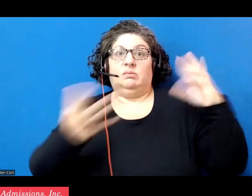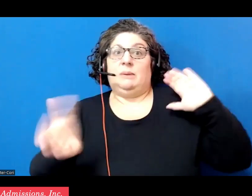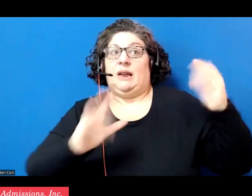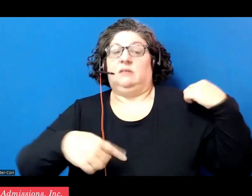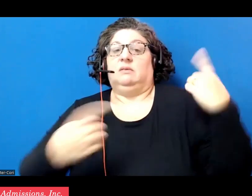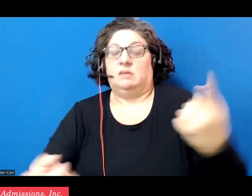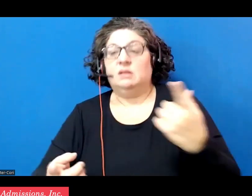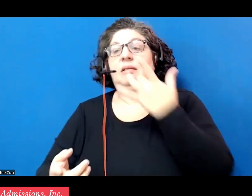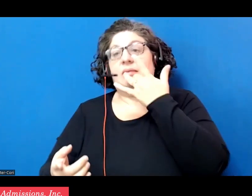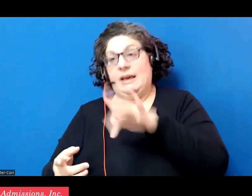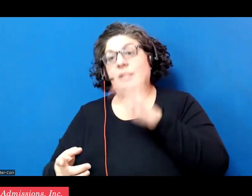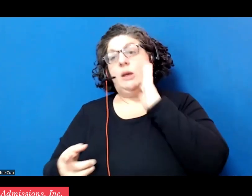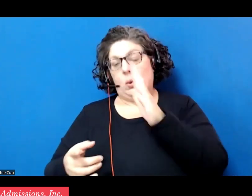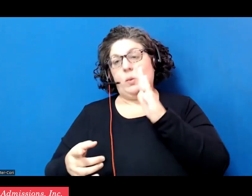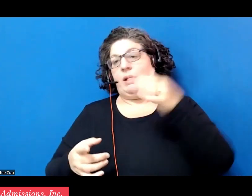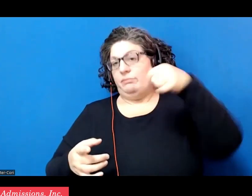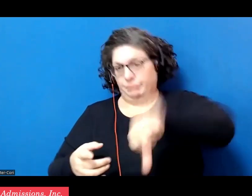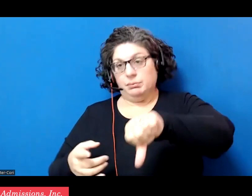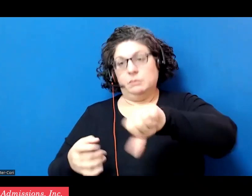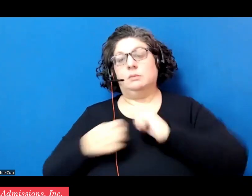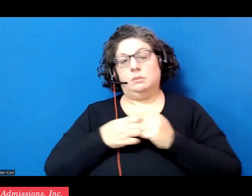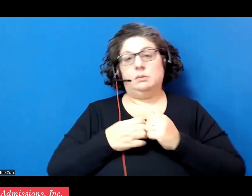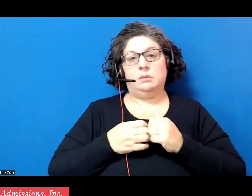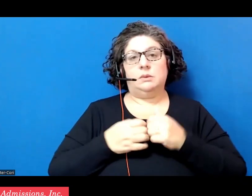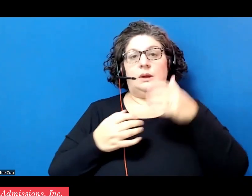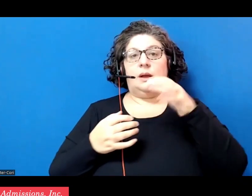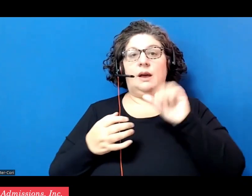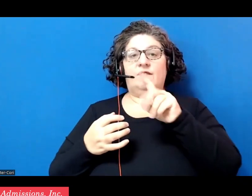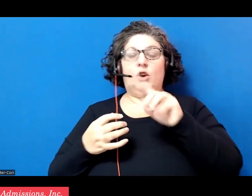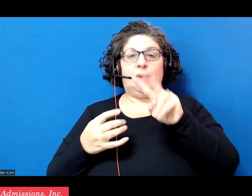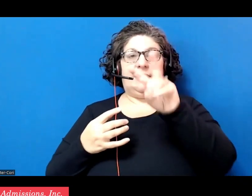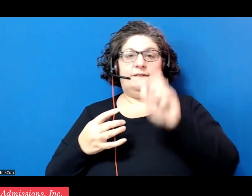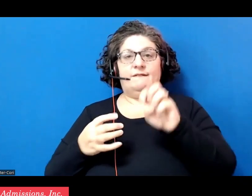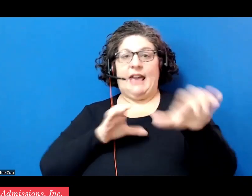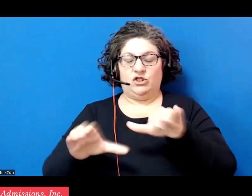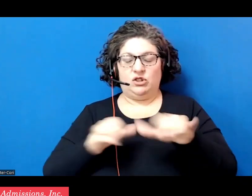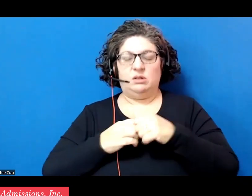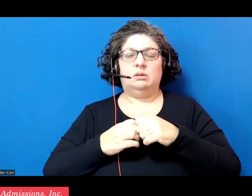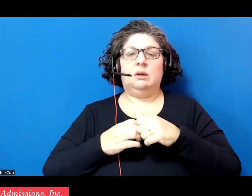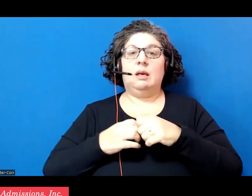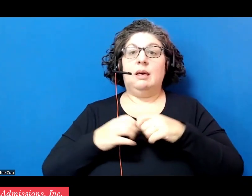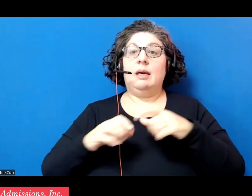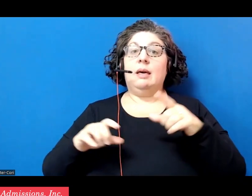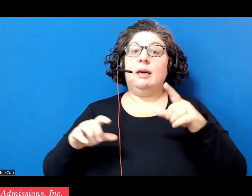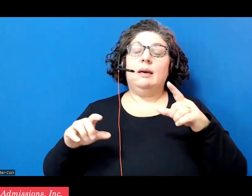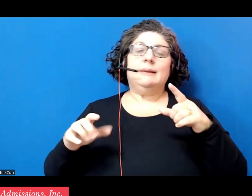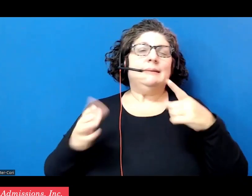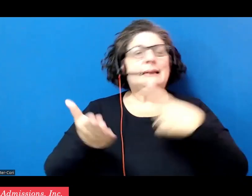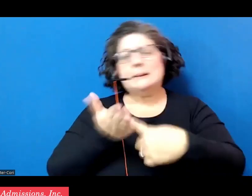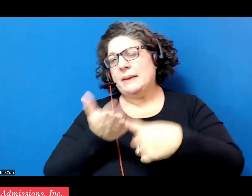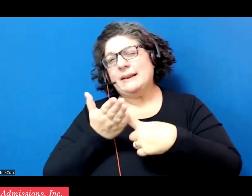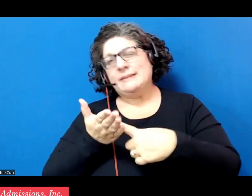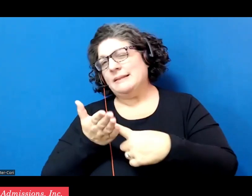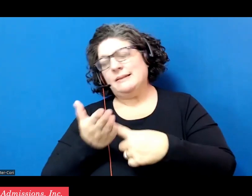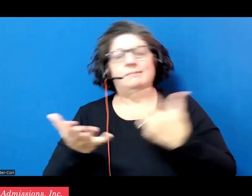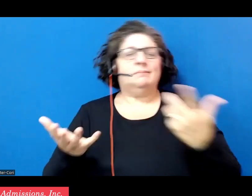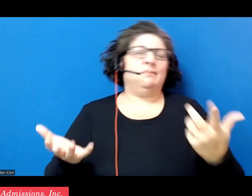to strike down affirmative action.The debate is unfortunate, and it has been, in my opinion,